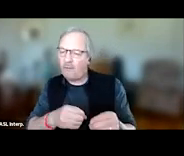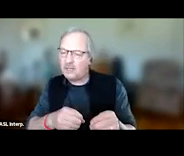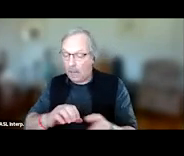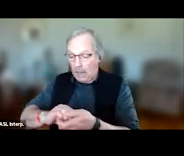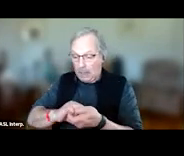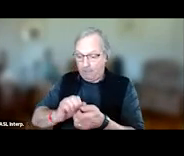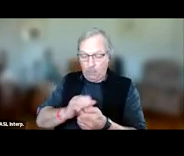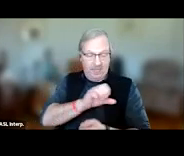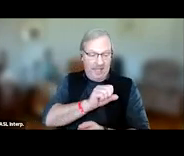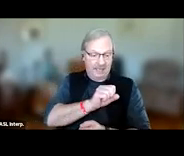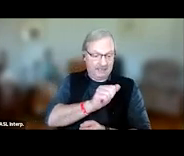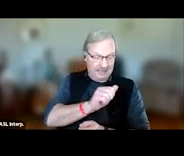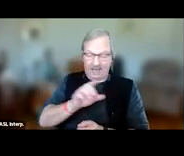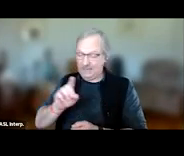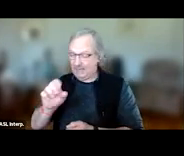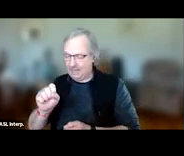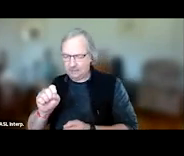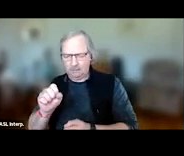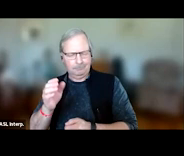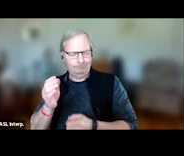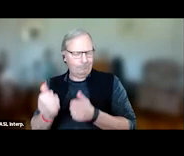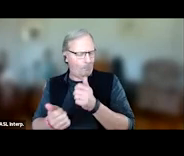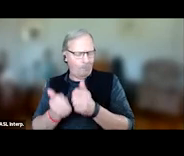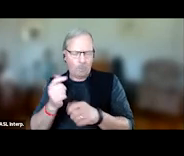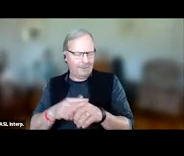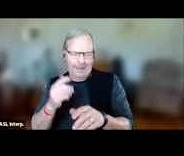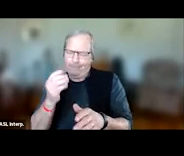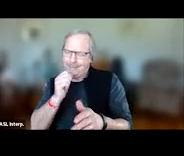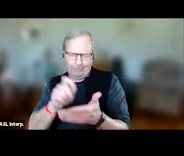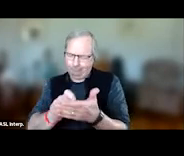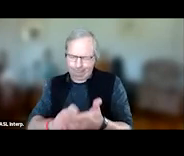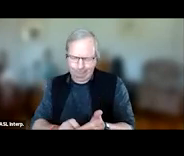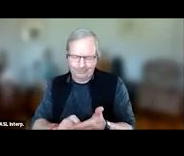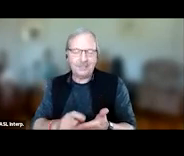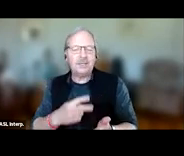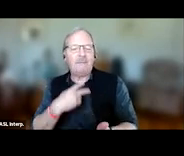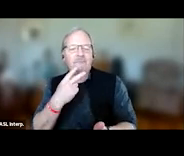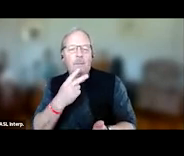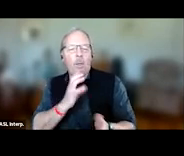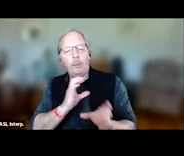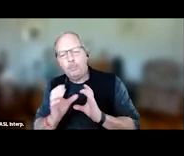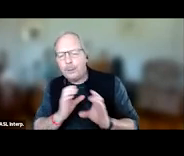it's almost never in writing and it's through verbal communications and ongoing commitments